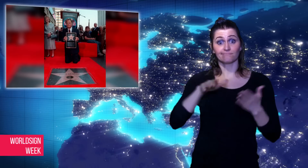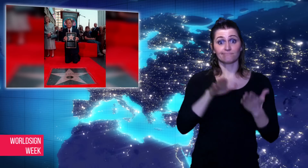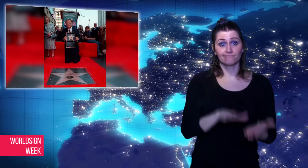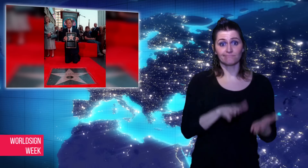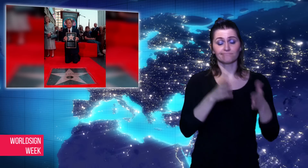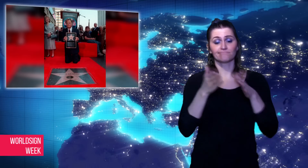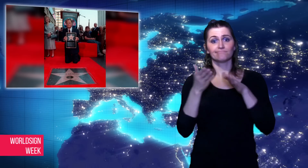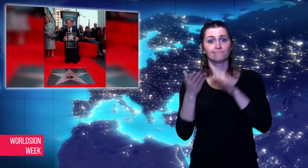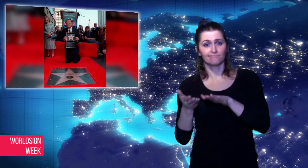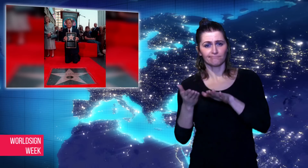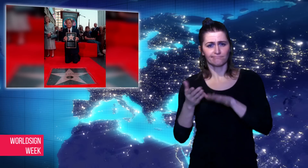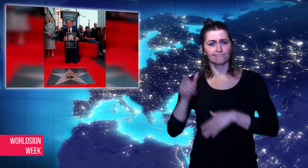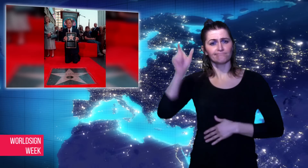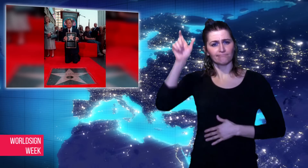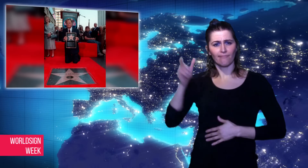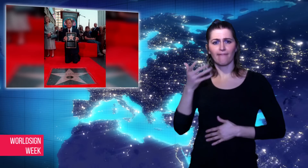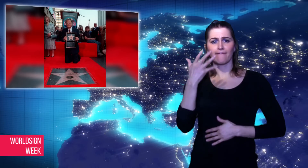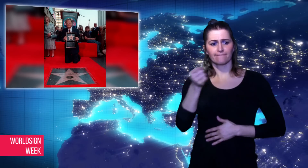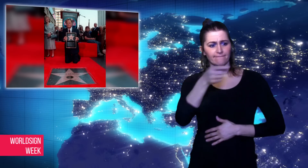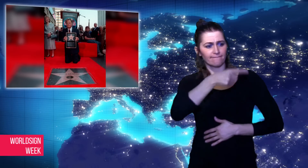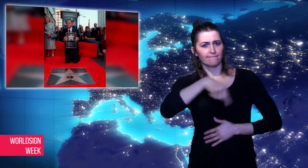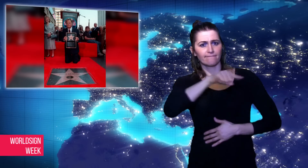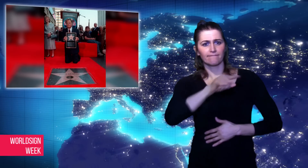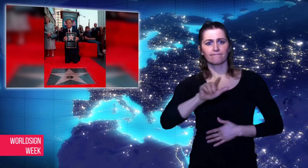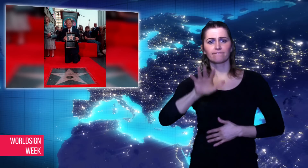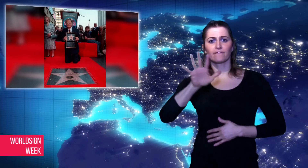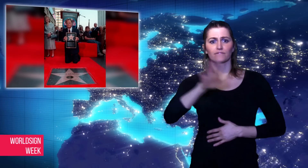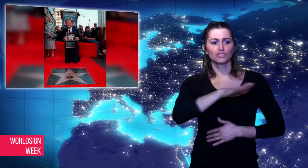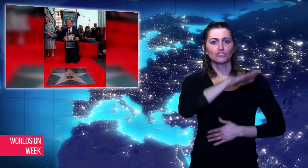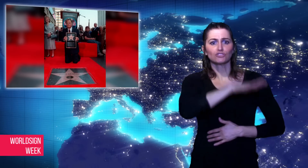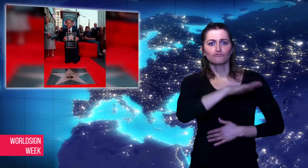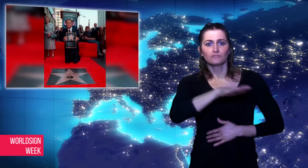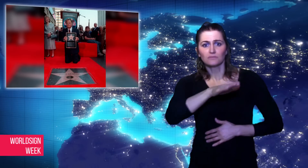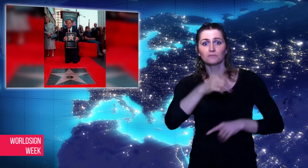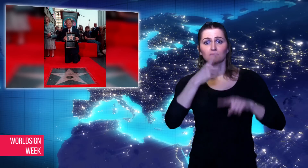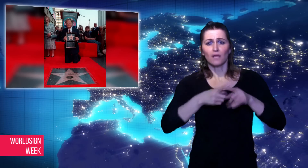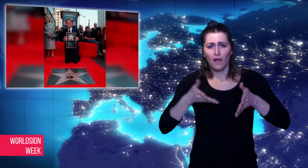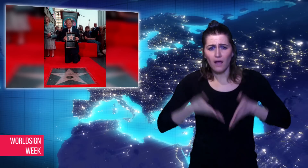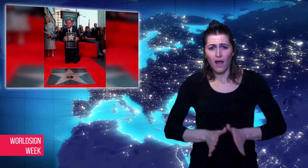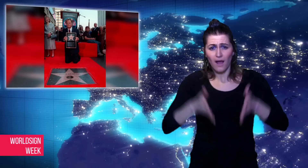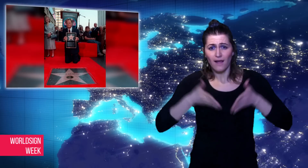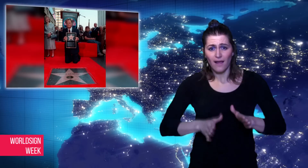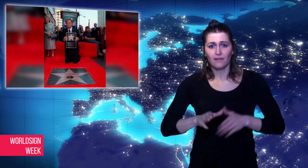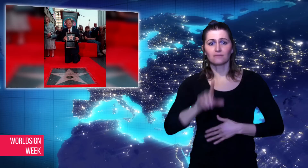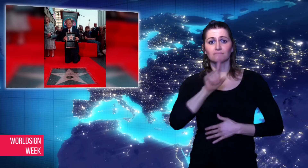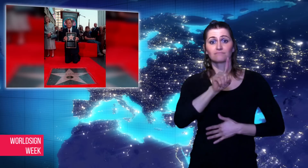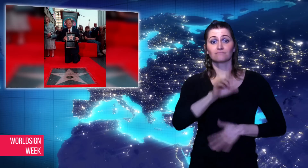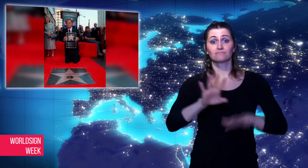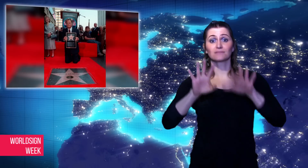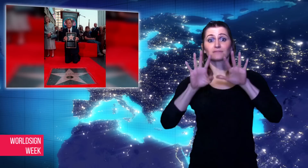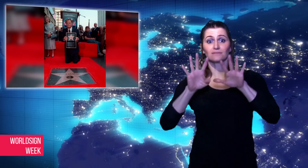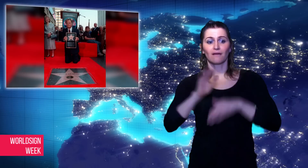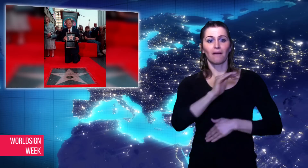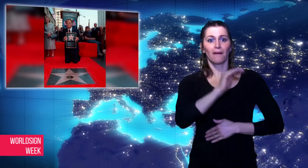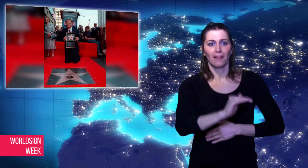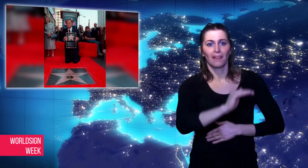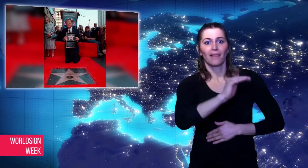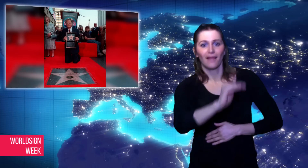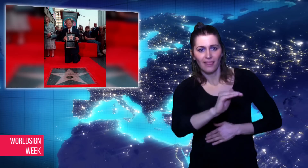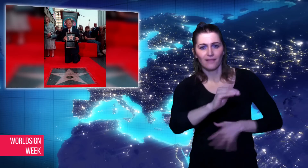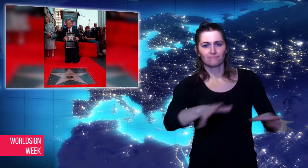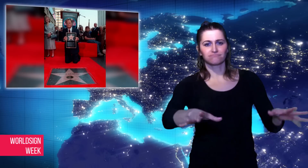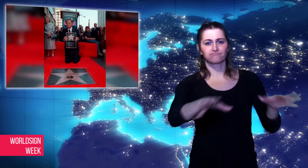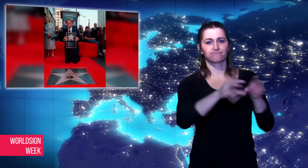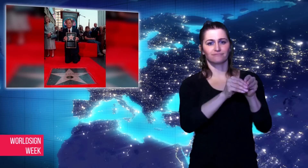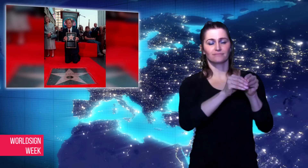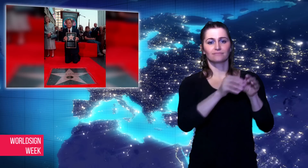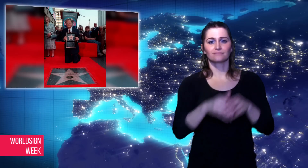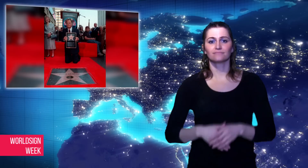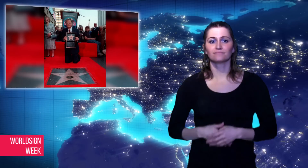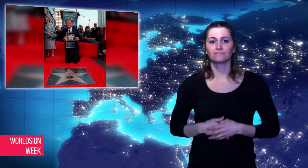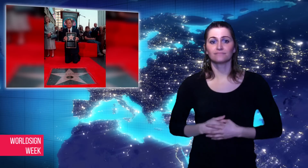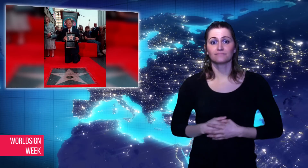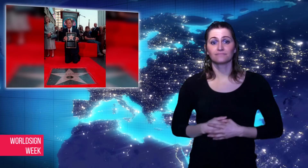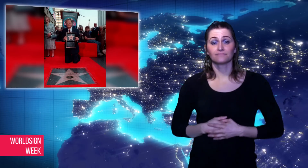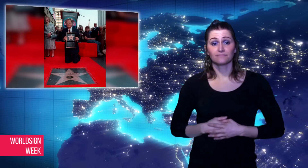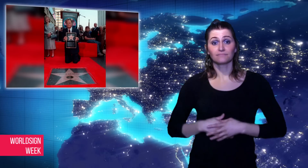capitol on Wednesday and Thursday